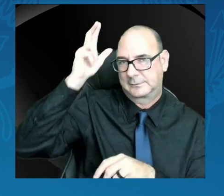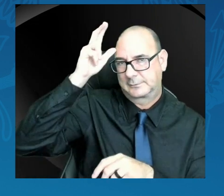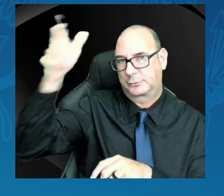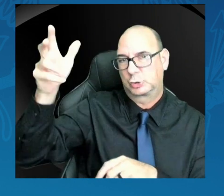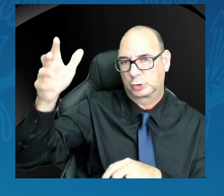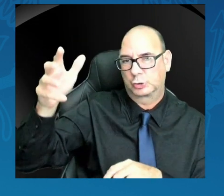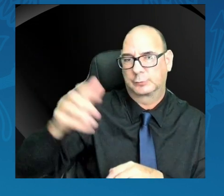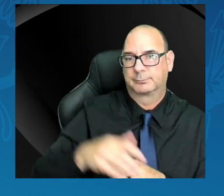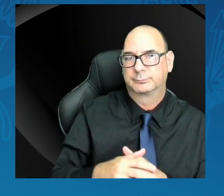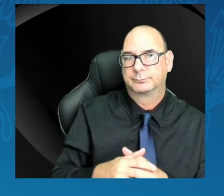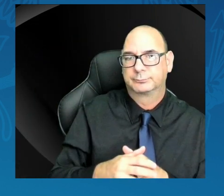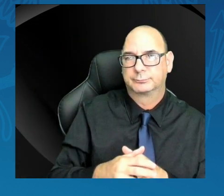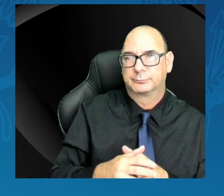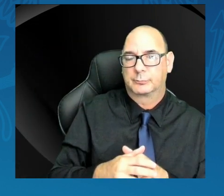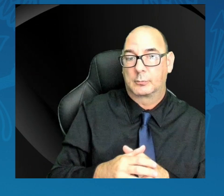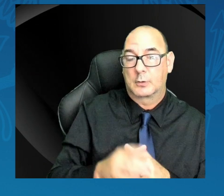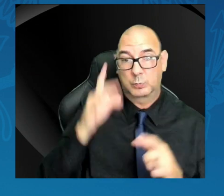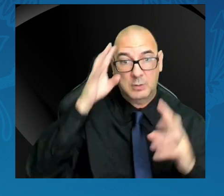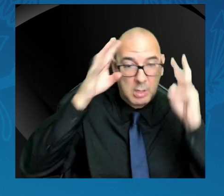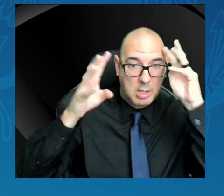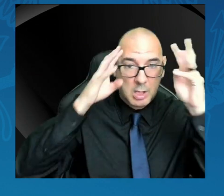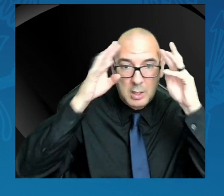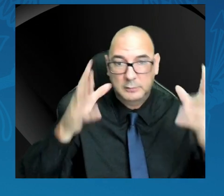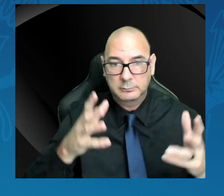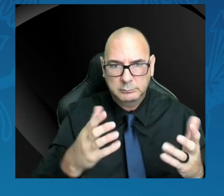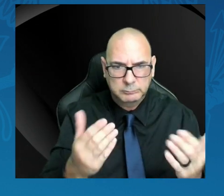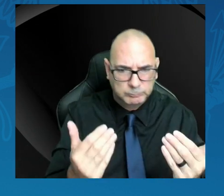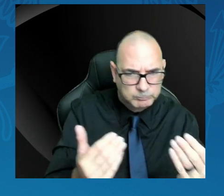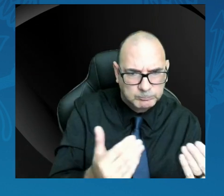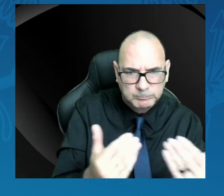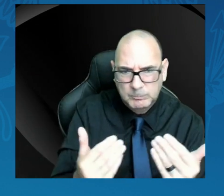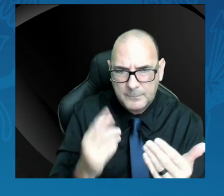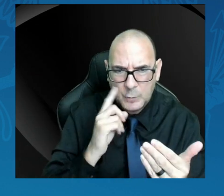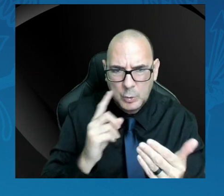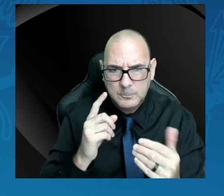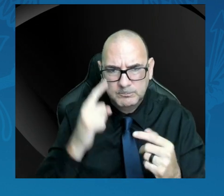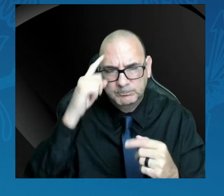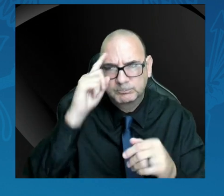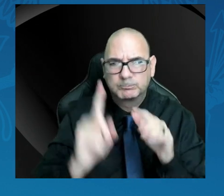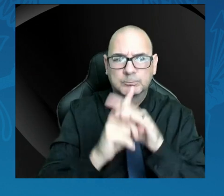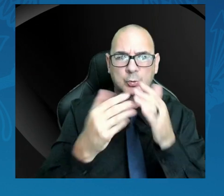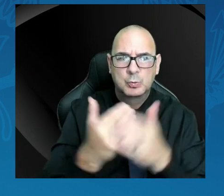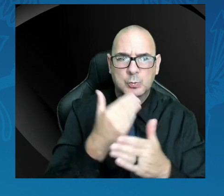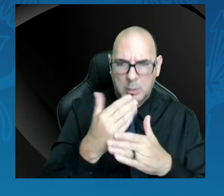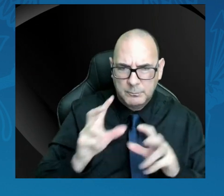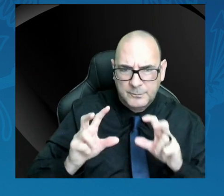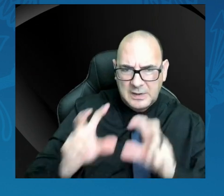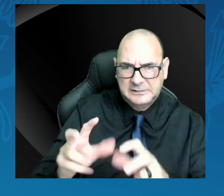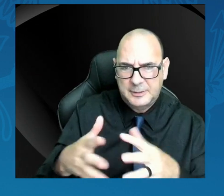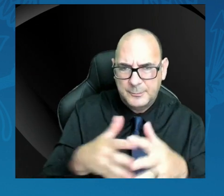When we invest in the future of America's workforce, when we invest in building the skills of America's workforce,